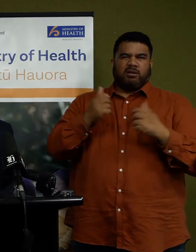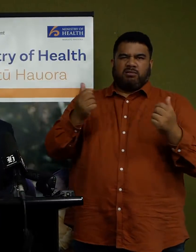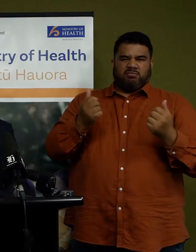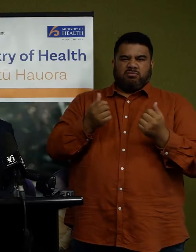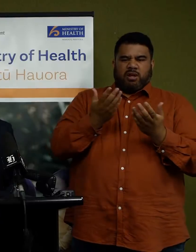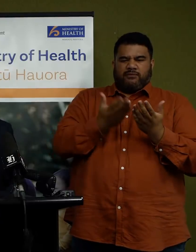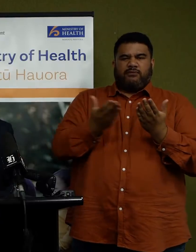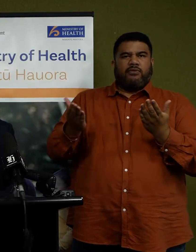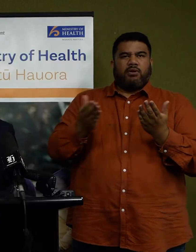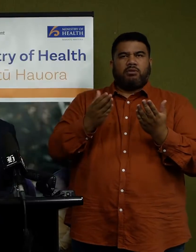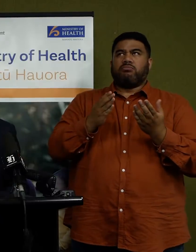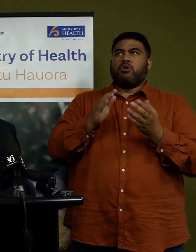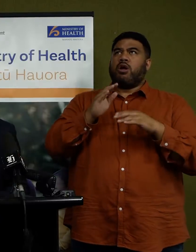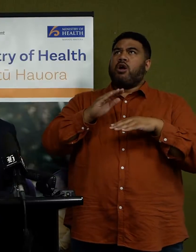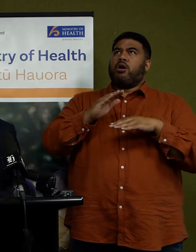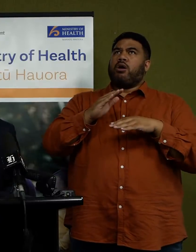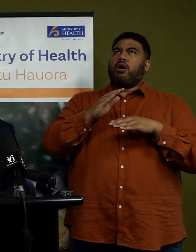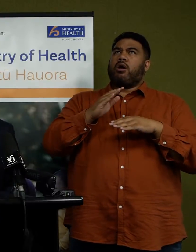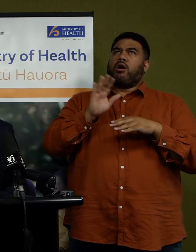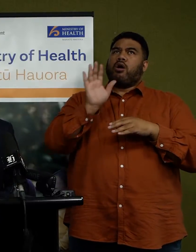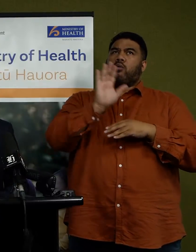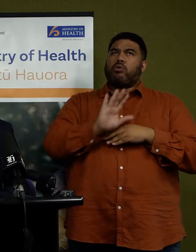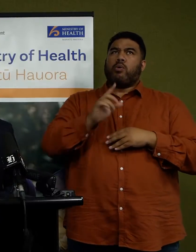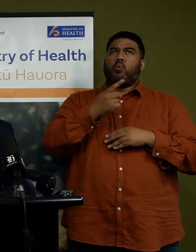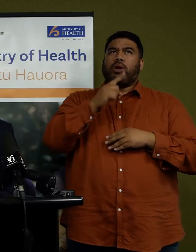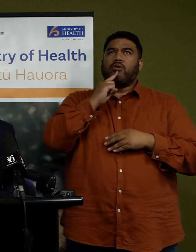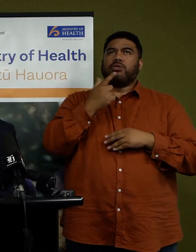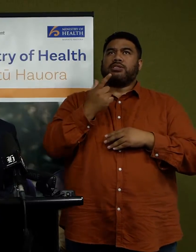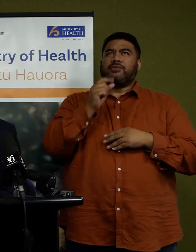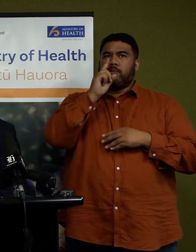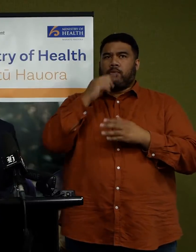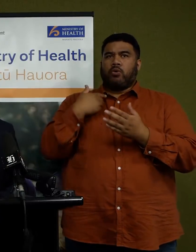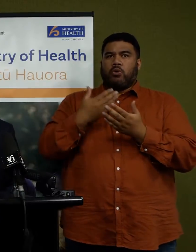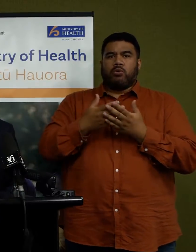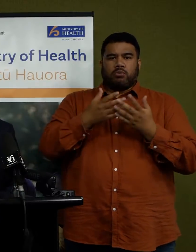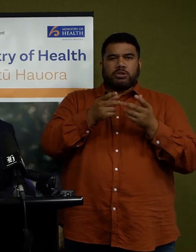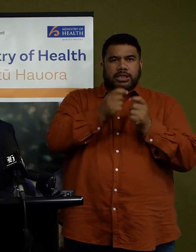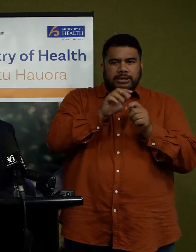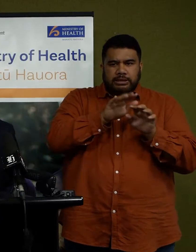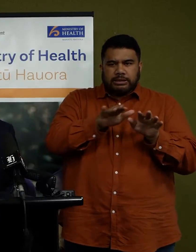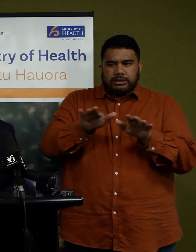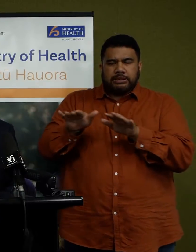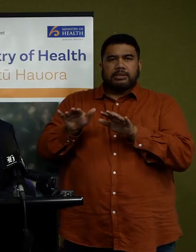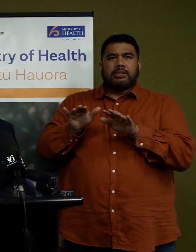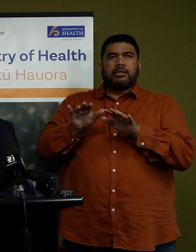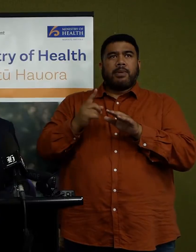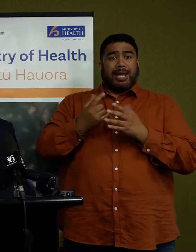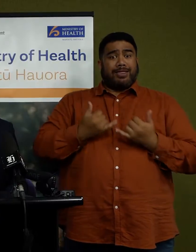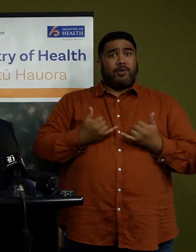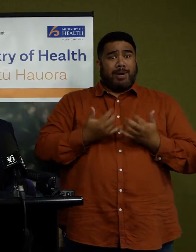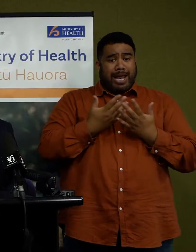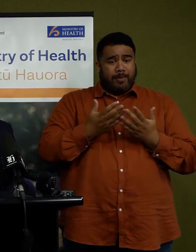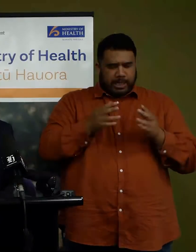So there have been over 160 samples tested. I don't know exactly how many are underway just at the moment.